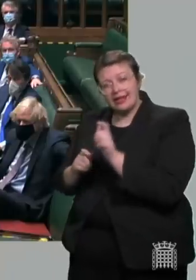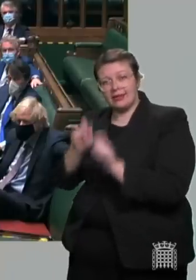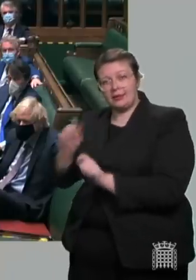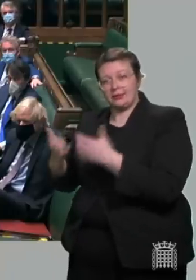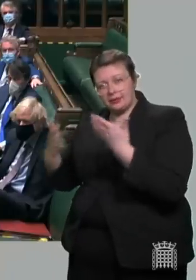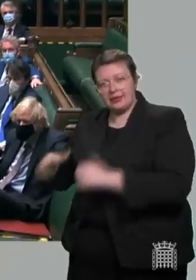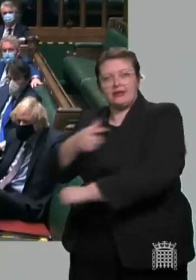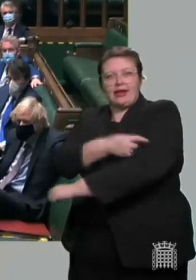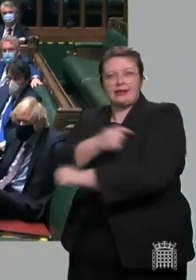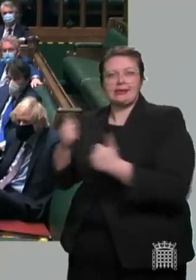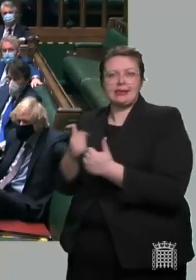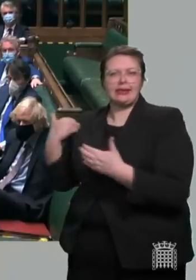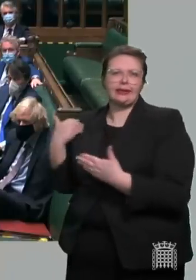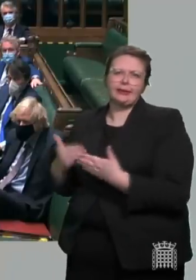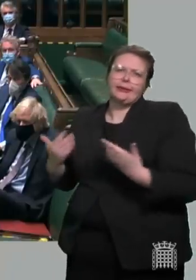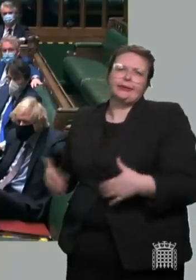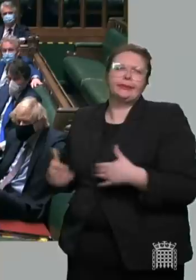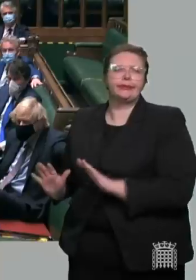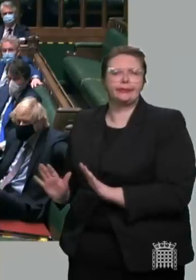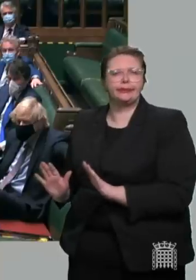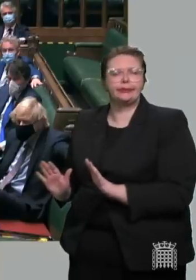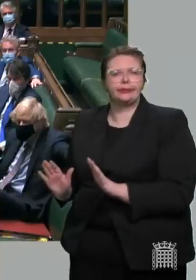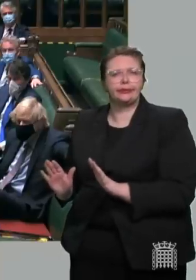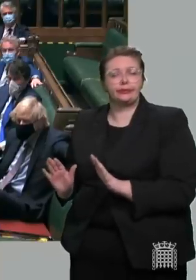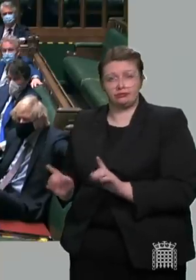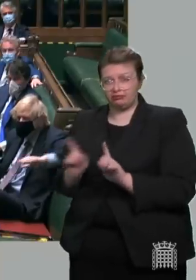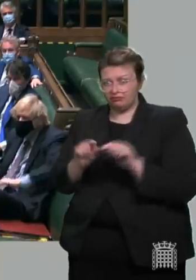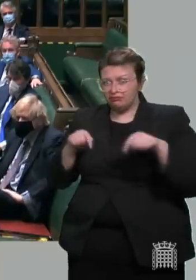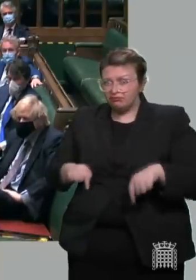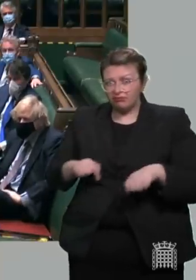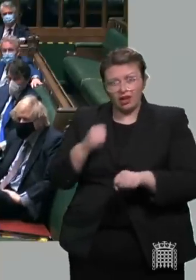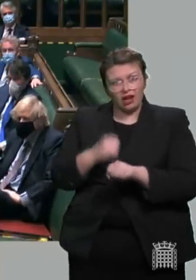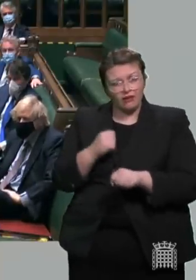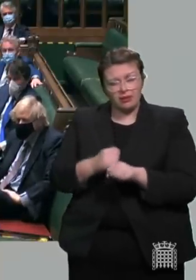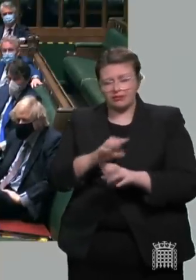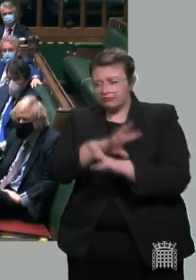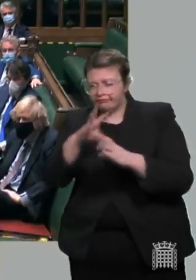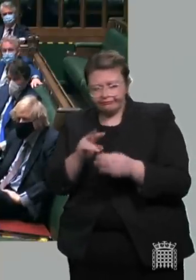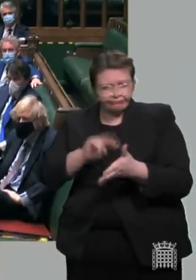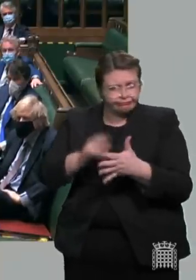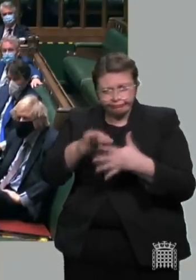Combined with our economic response, one of the most comprehensive and generous in the world,